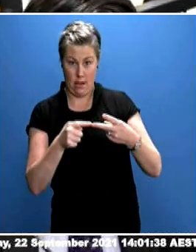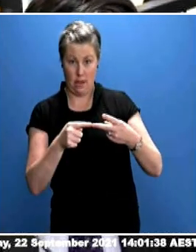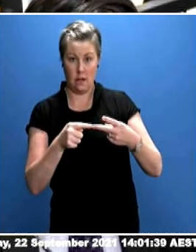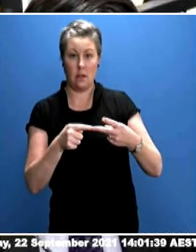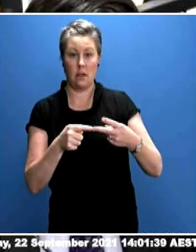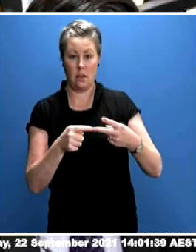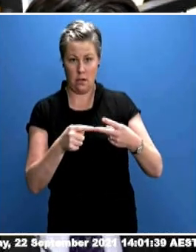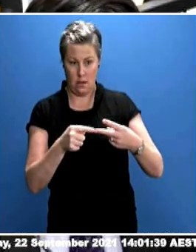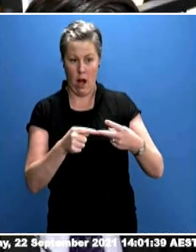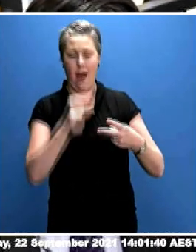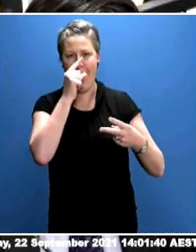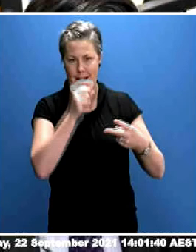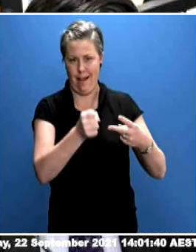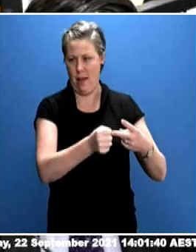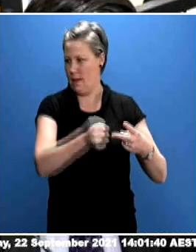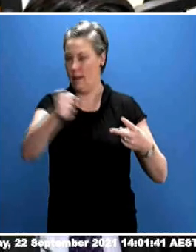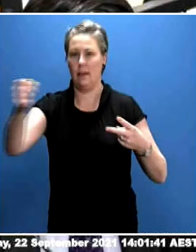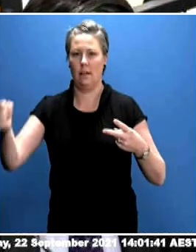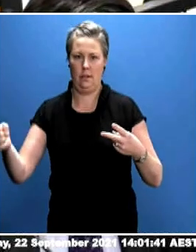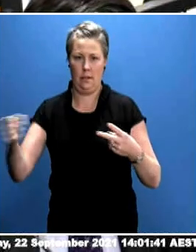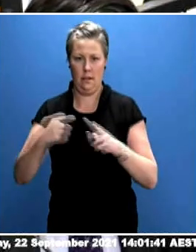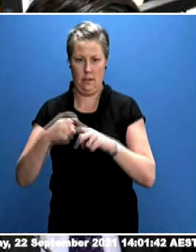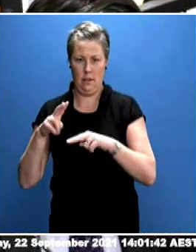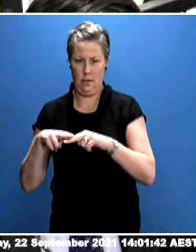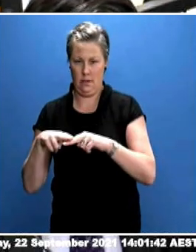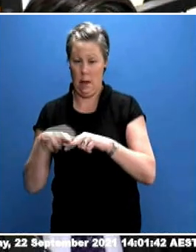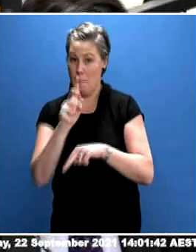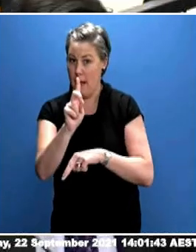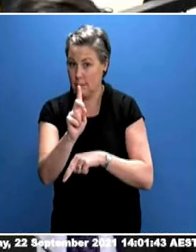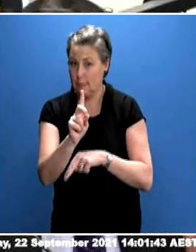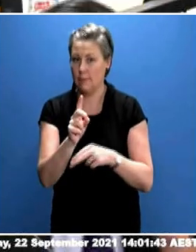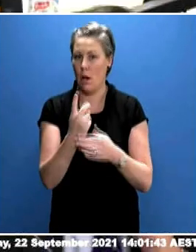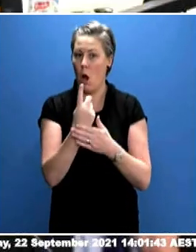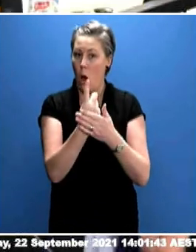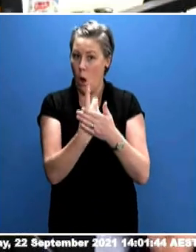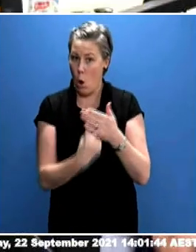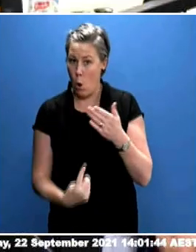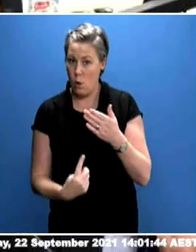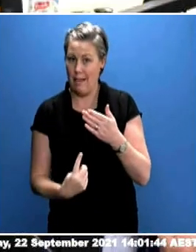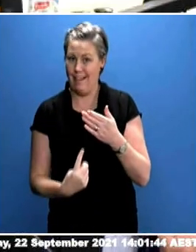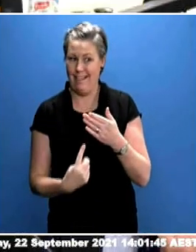placed in the Kath French Centre but only by way of a court order; is that correct?